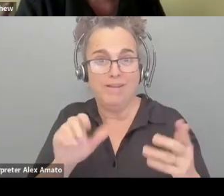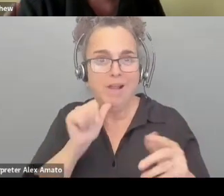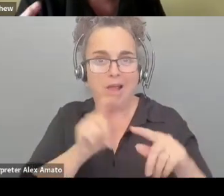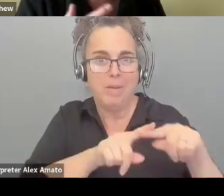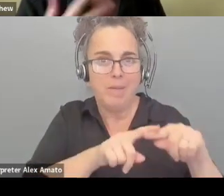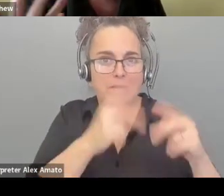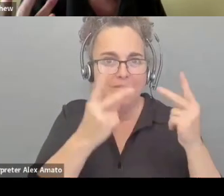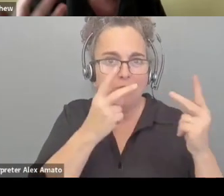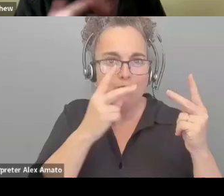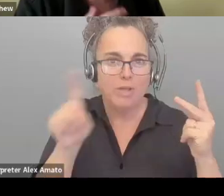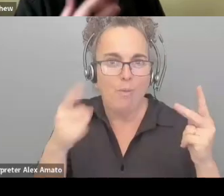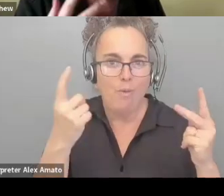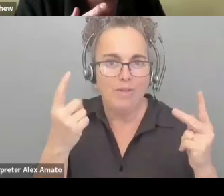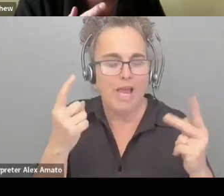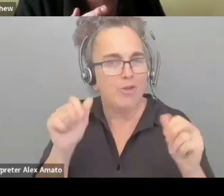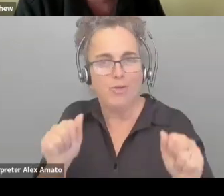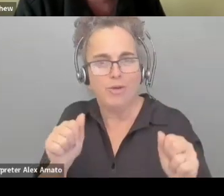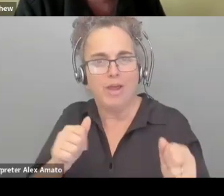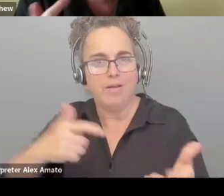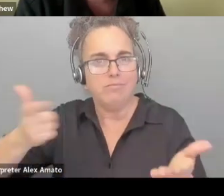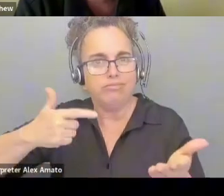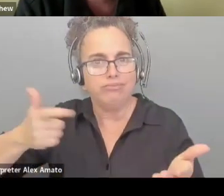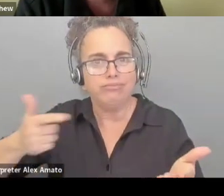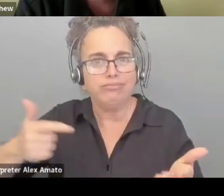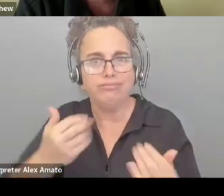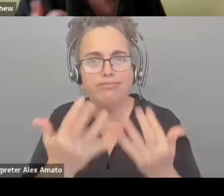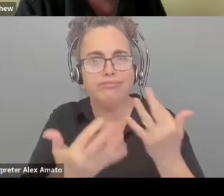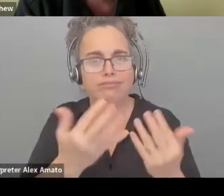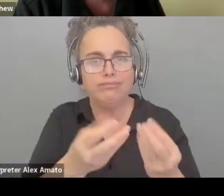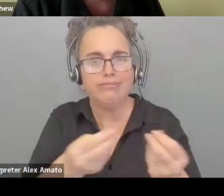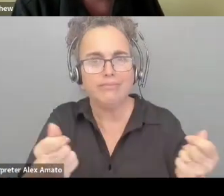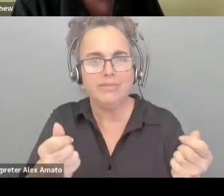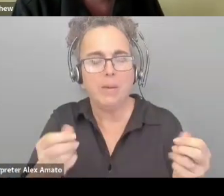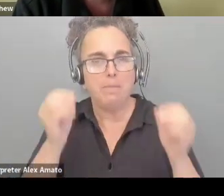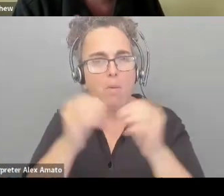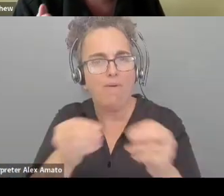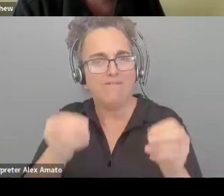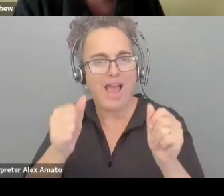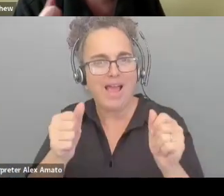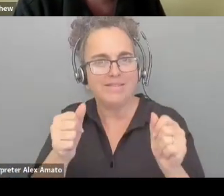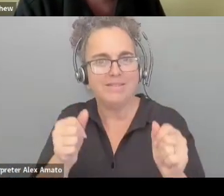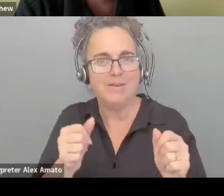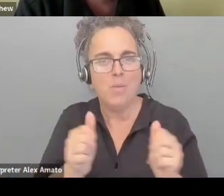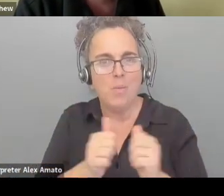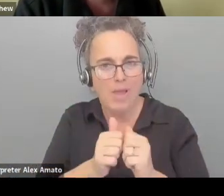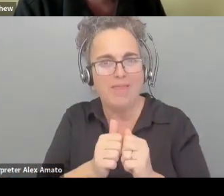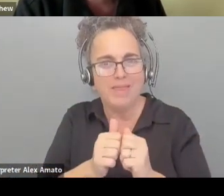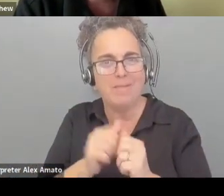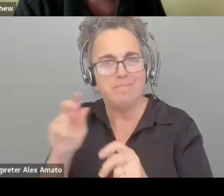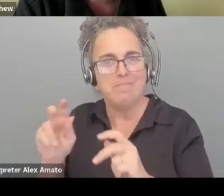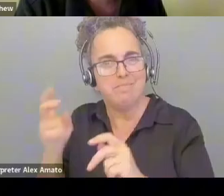and you could put out a fire or something like that much more quickly with, with with a blind crew member.